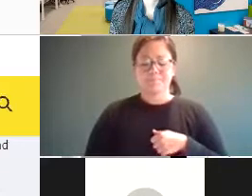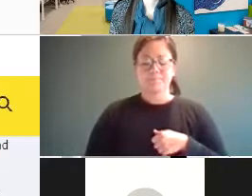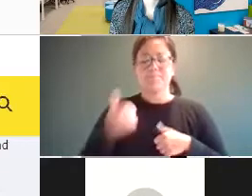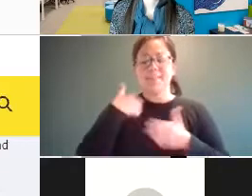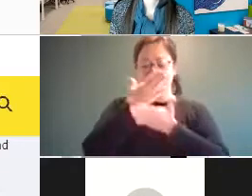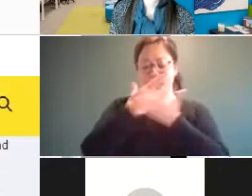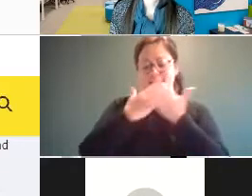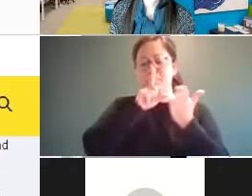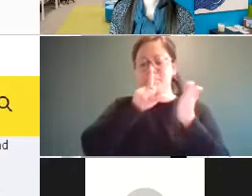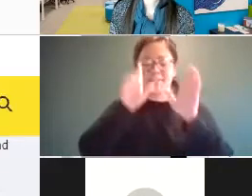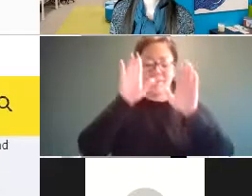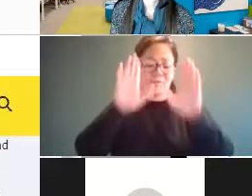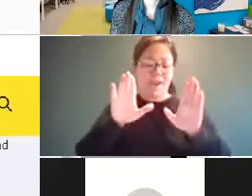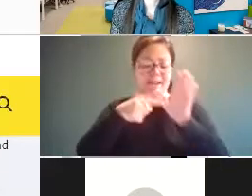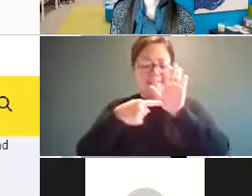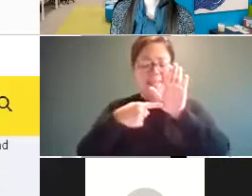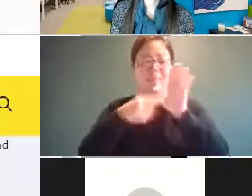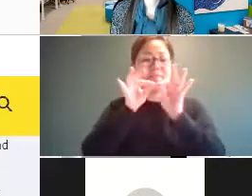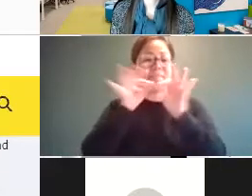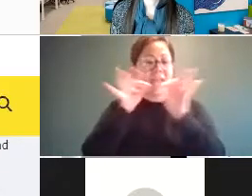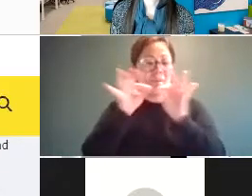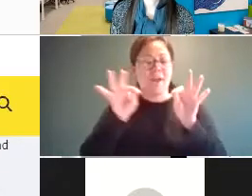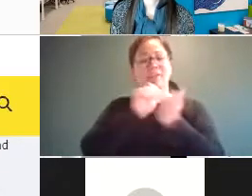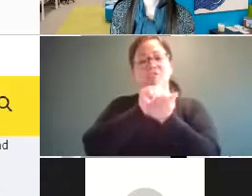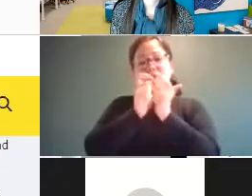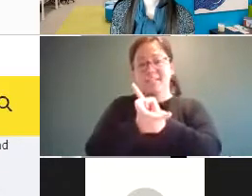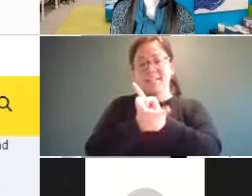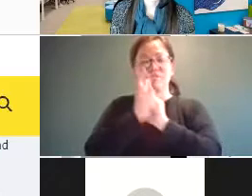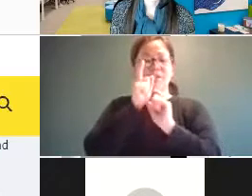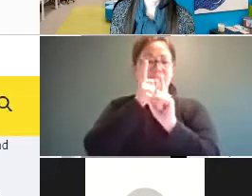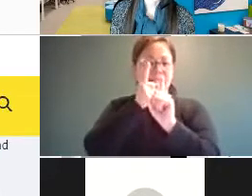of language translation specific style guides.